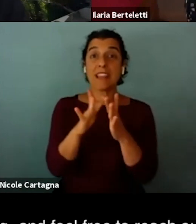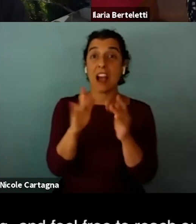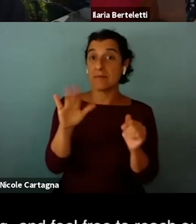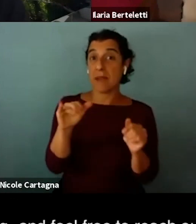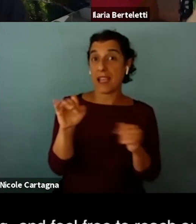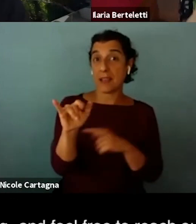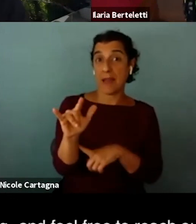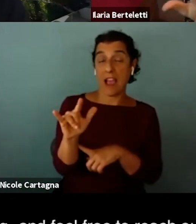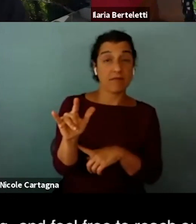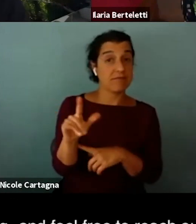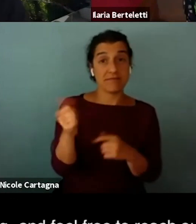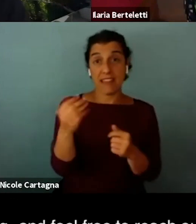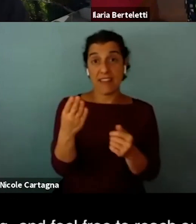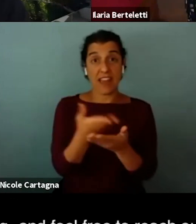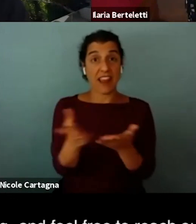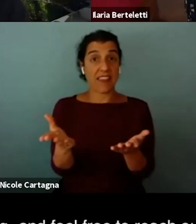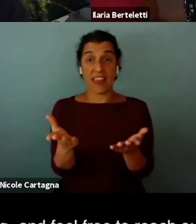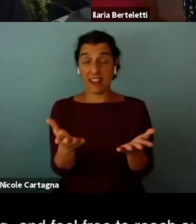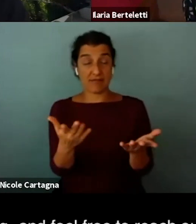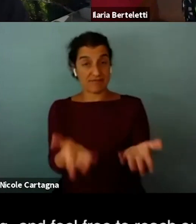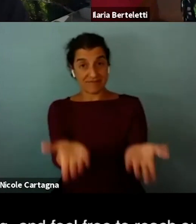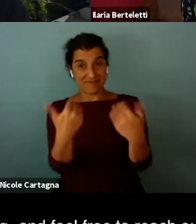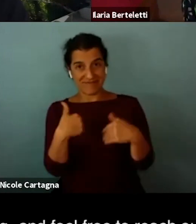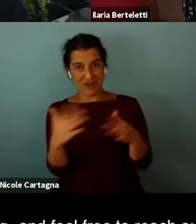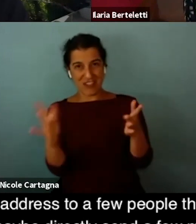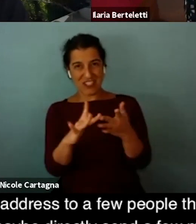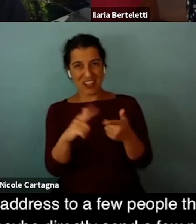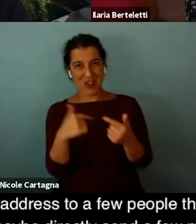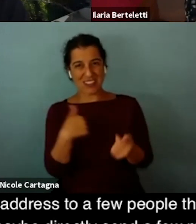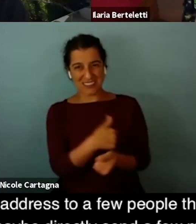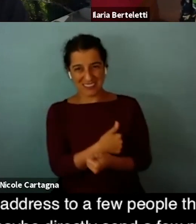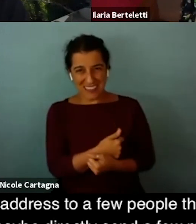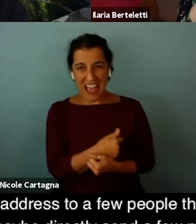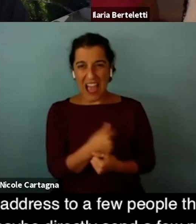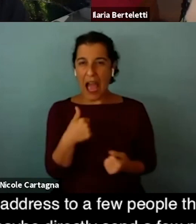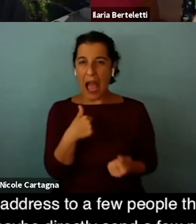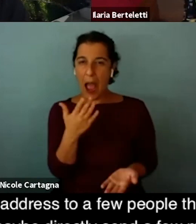anything and feel free to to reach out to us um i might share your email address to a few